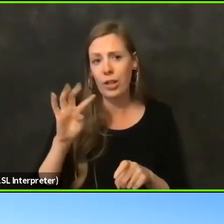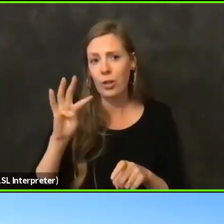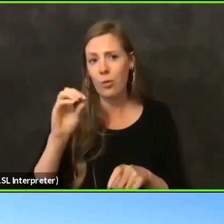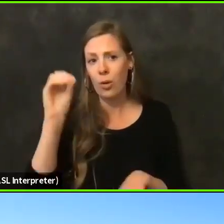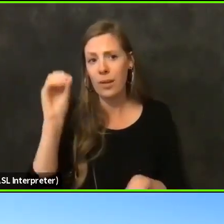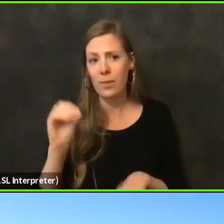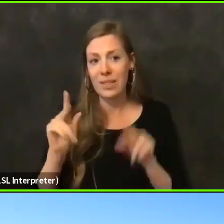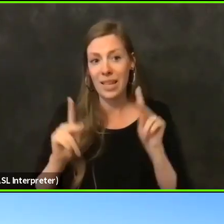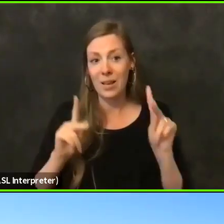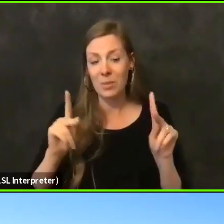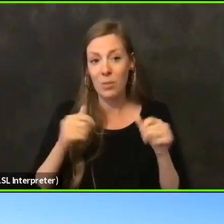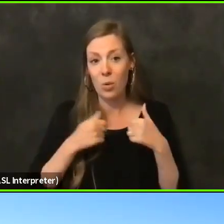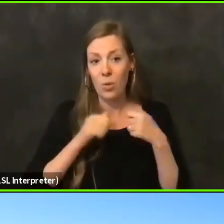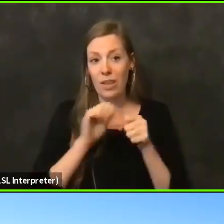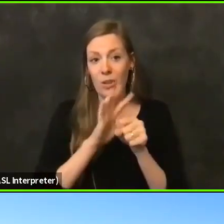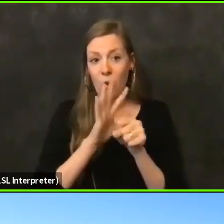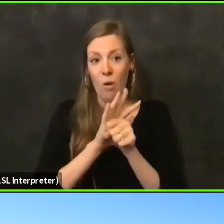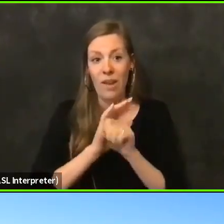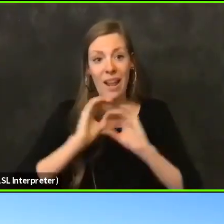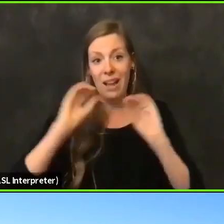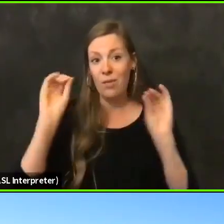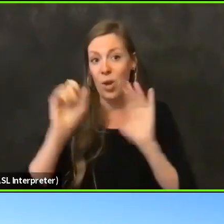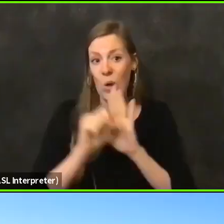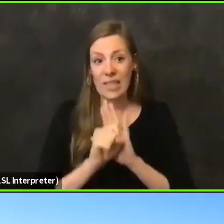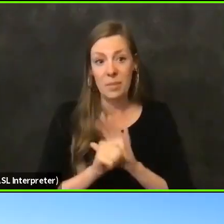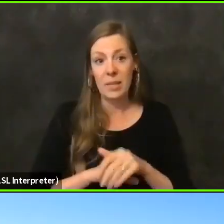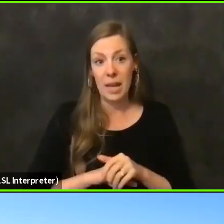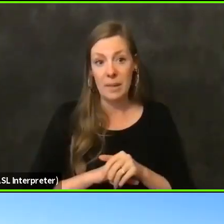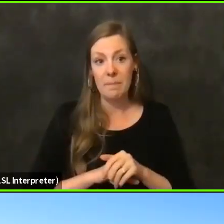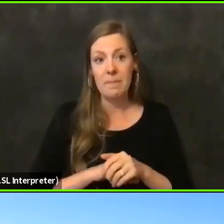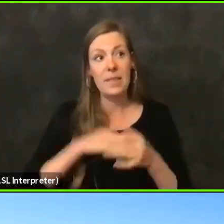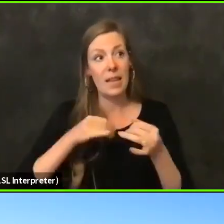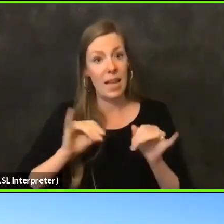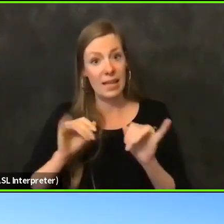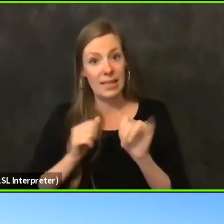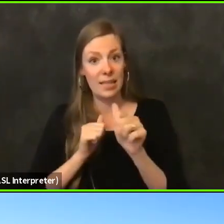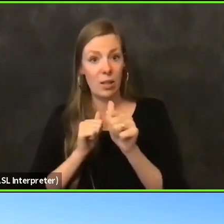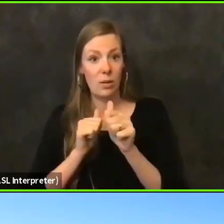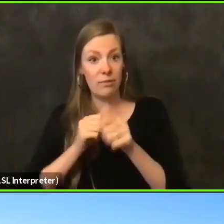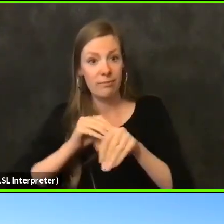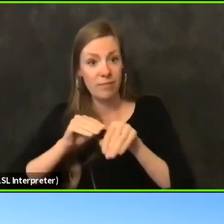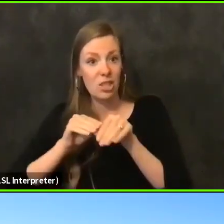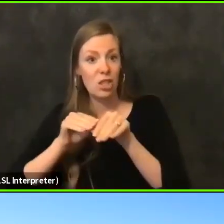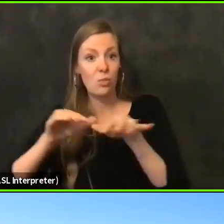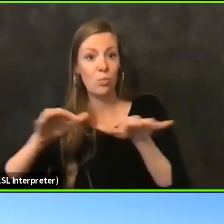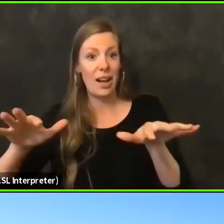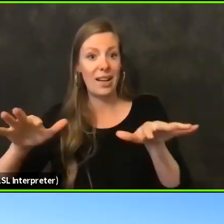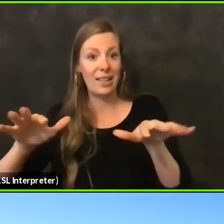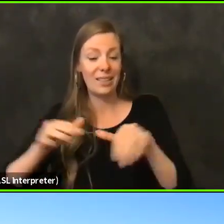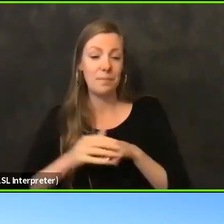to be asymptomatic, have no idea that covid and still pass it to others and increase the amount of transmission we're seeing in a community.